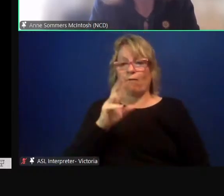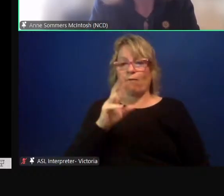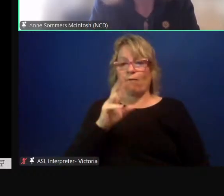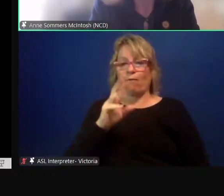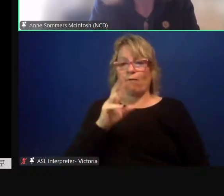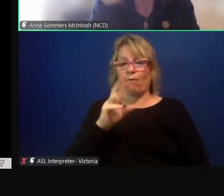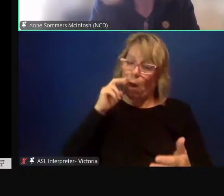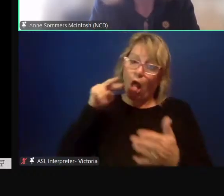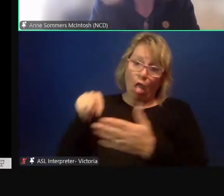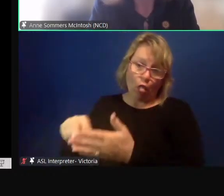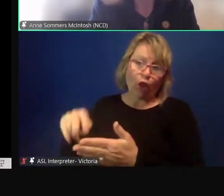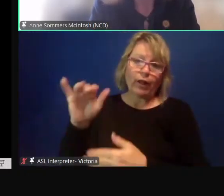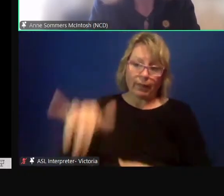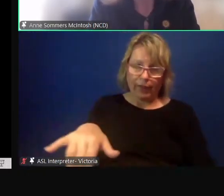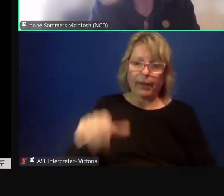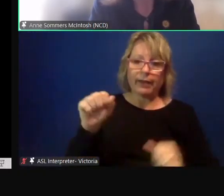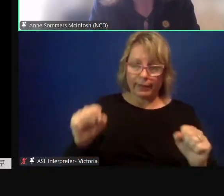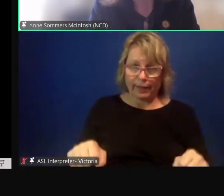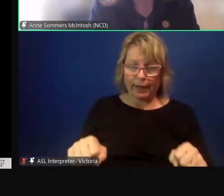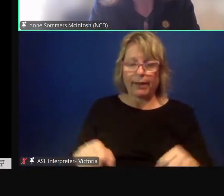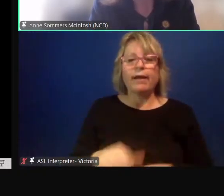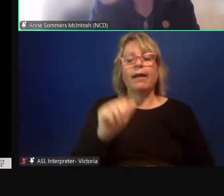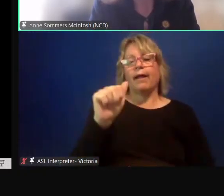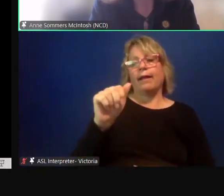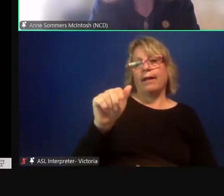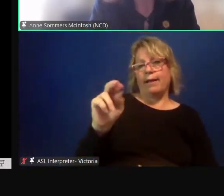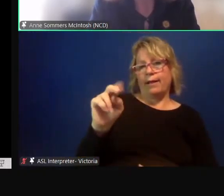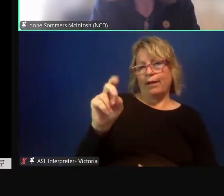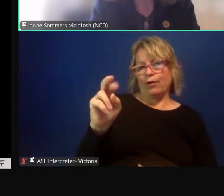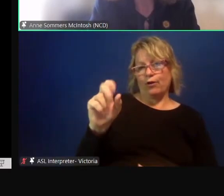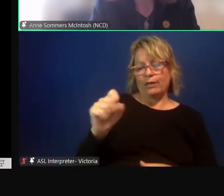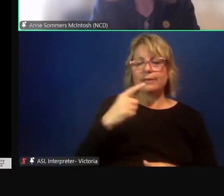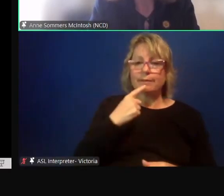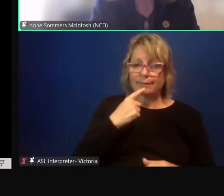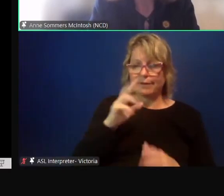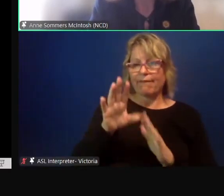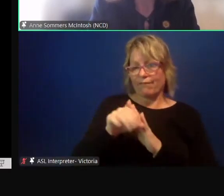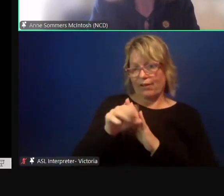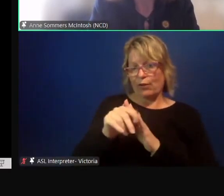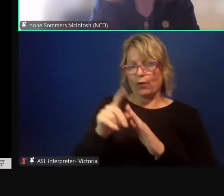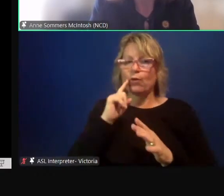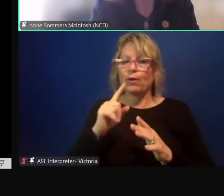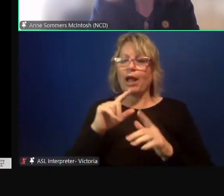take a look. As Andres said in the video, we relied on an interdisciplinary group, that we